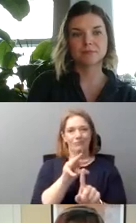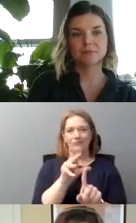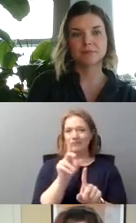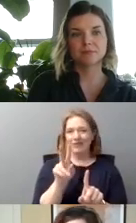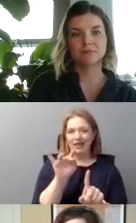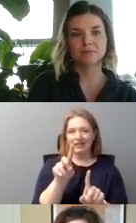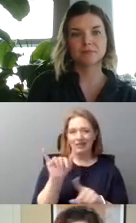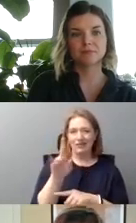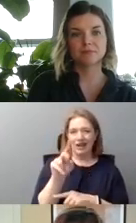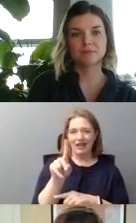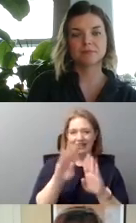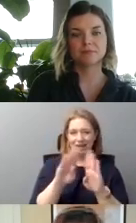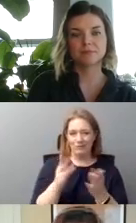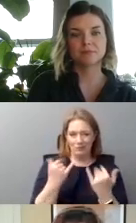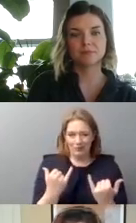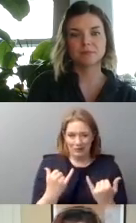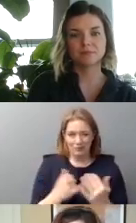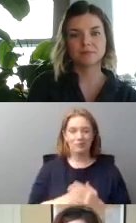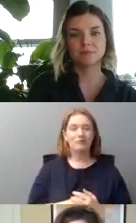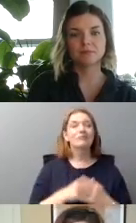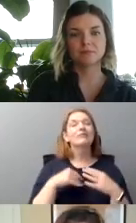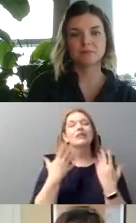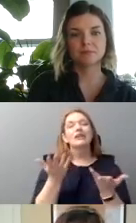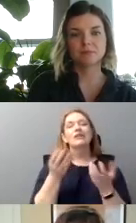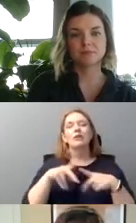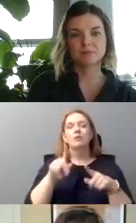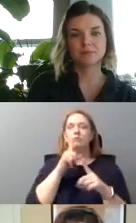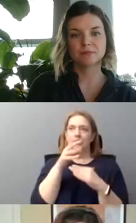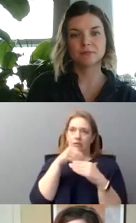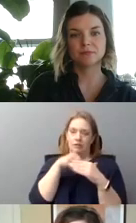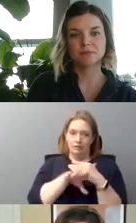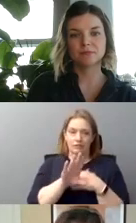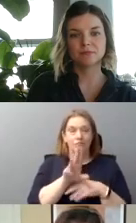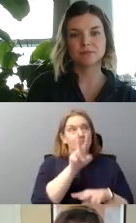to allow everyone to take a step inside this truly unique expression of the integration of